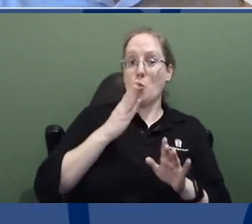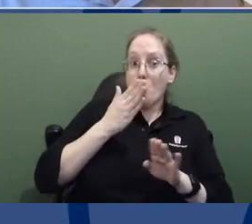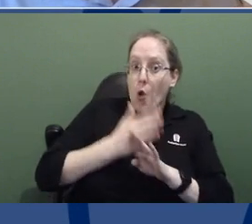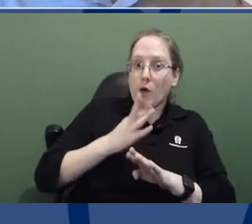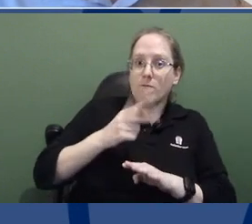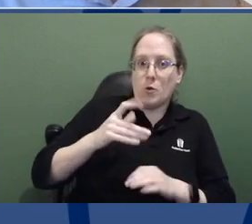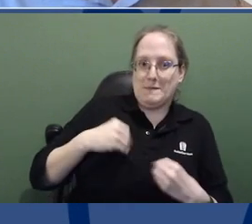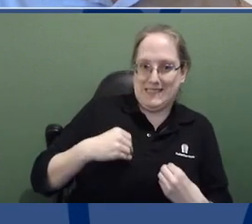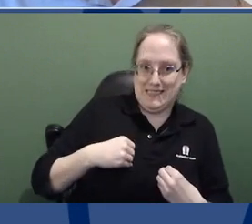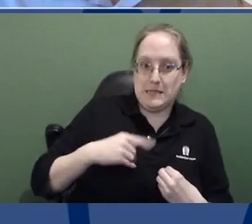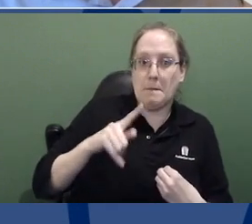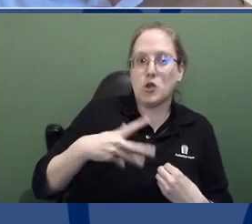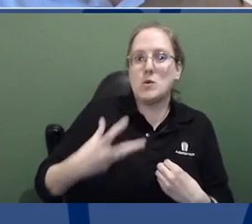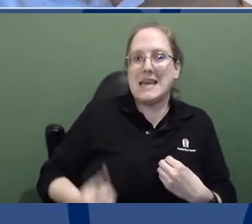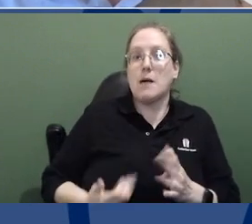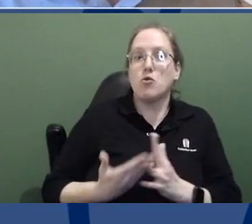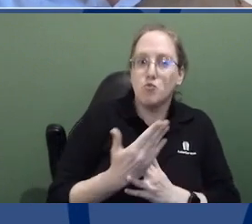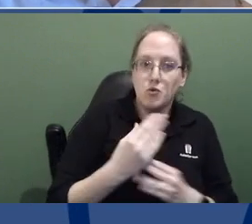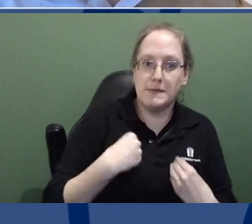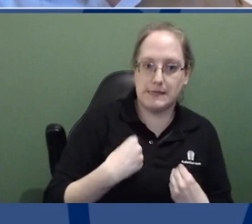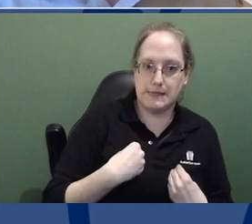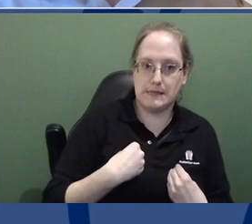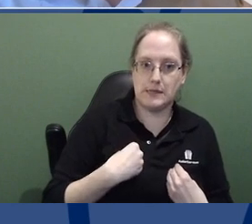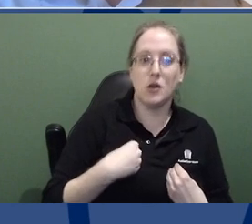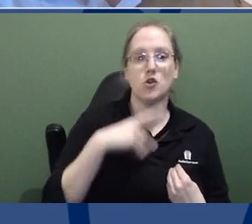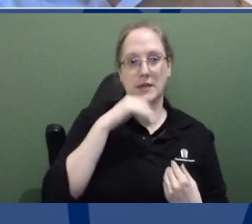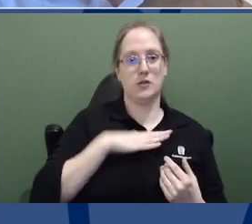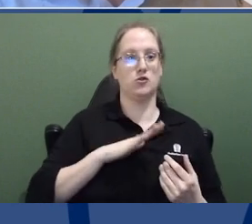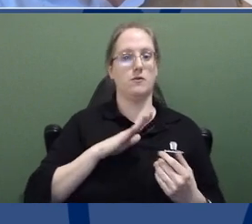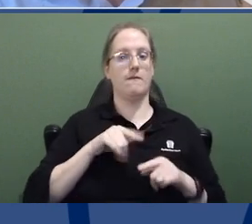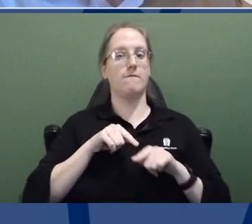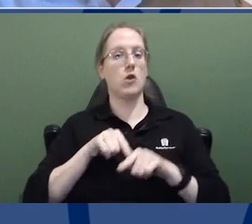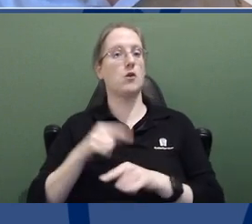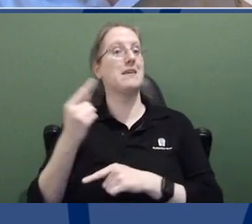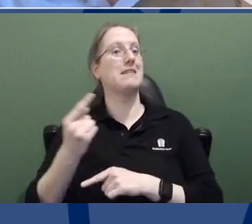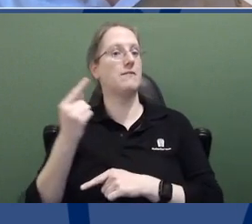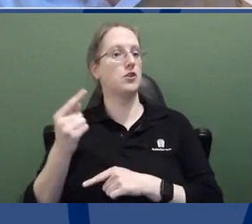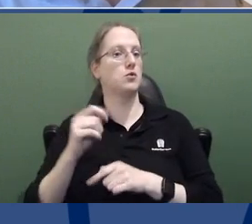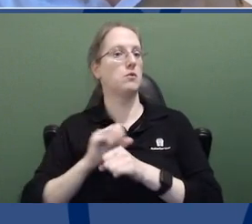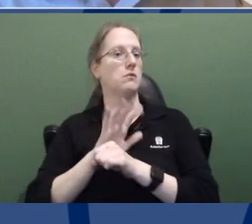either go down the individual pathway, which is the Commonwealth's COVID‑19 disaster